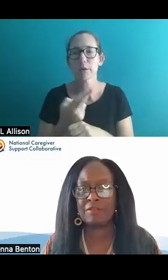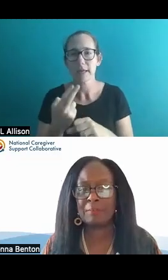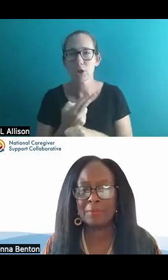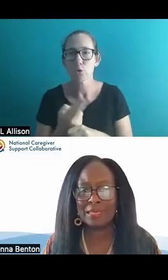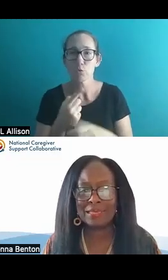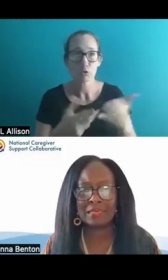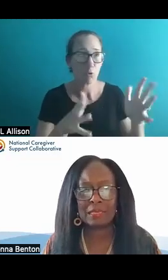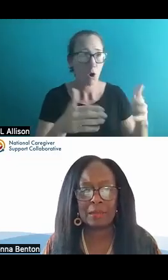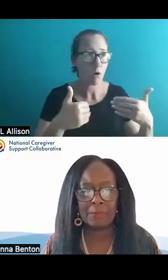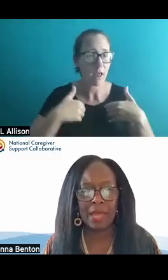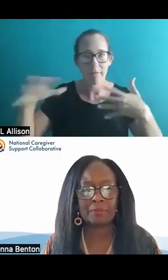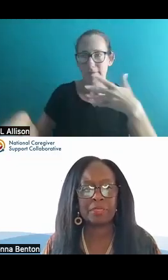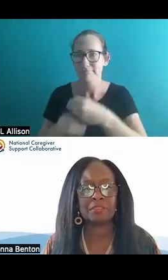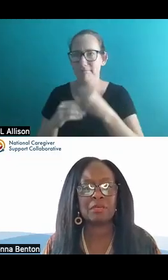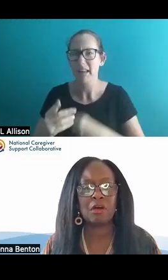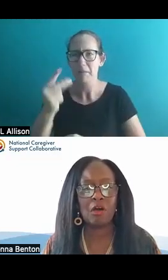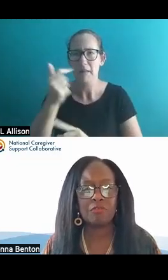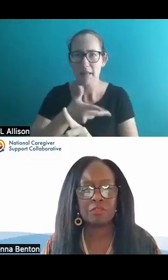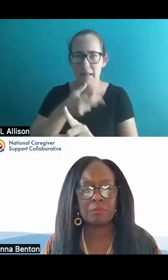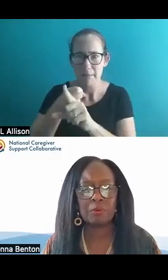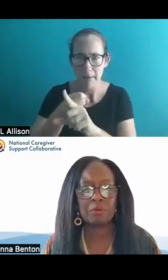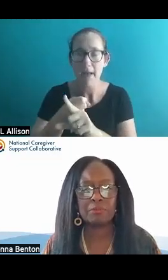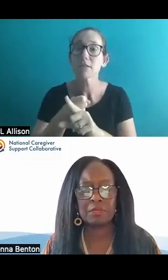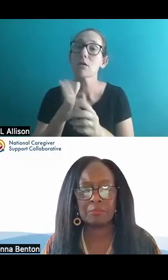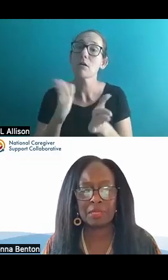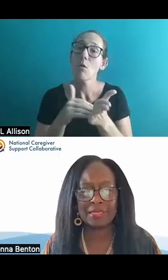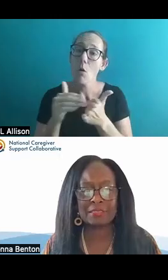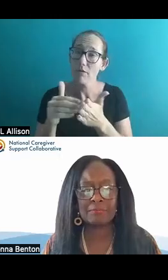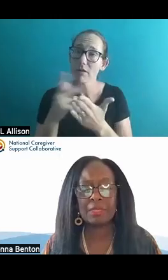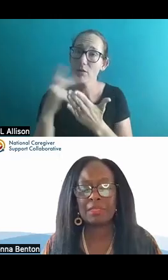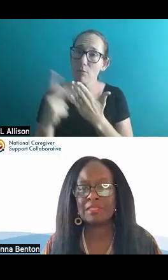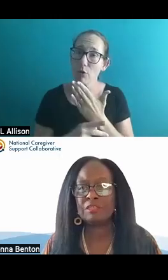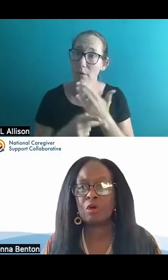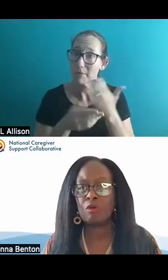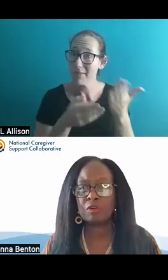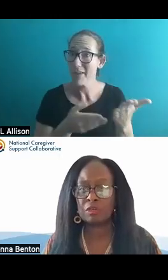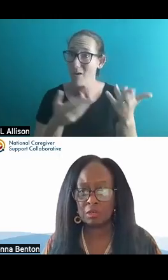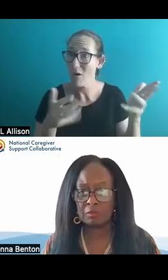an immediate impact because often the programs that are in place, they tend to overlook -- what